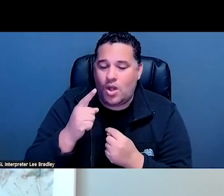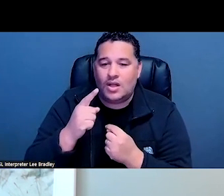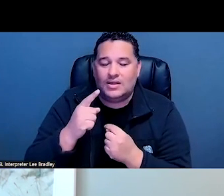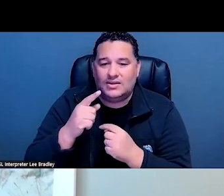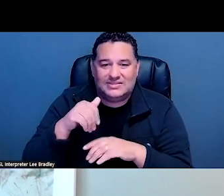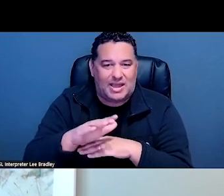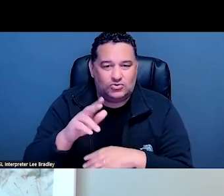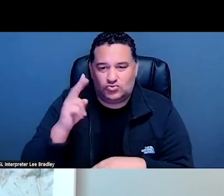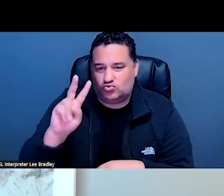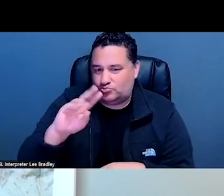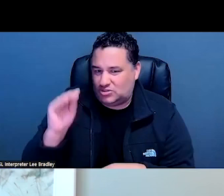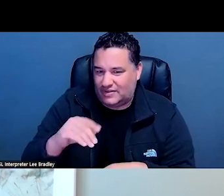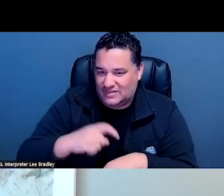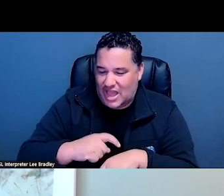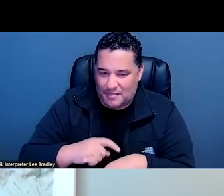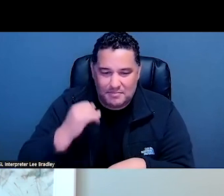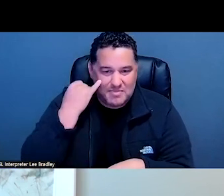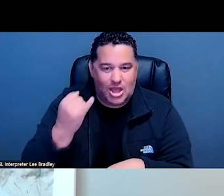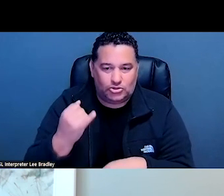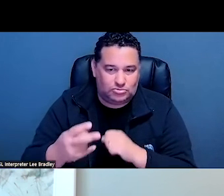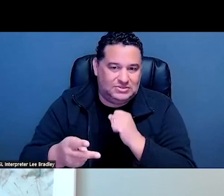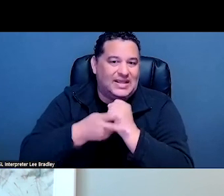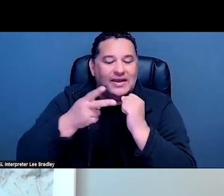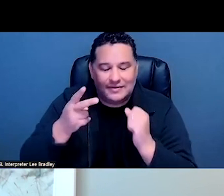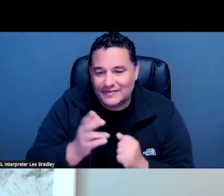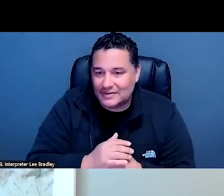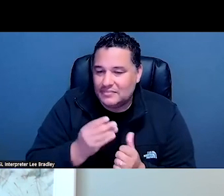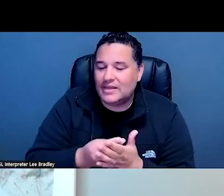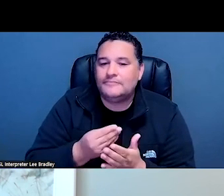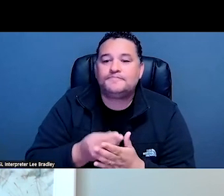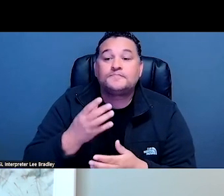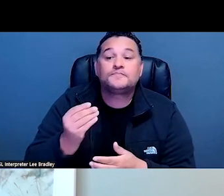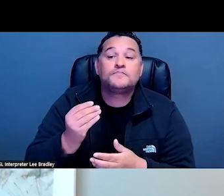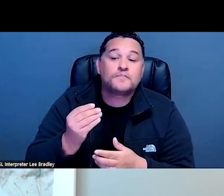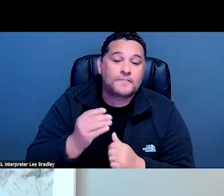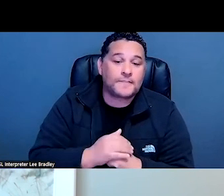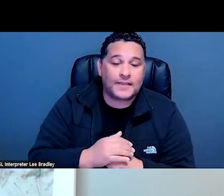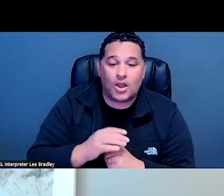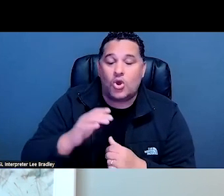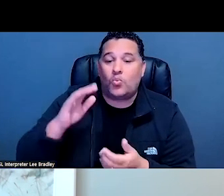, PEERS. THE, THE RESPONSE TEAMS ONLY DISPATCH ED 2% OF THE TIME. -UP KNOW, IMAGINE THE SAVINGS WITH THAT